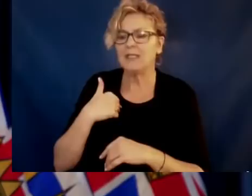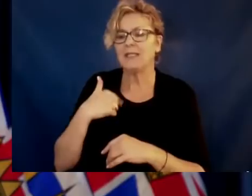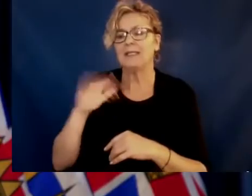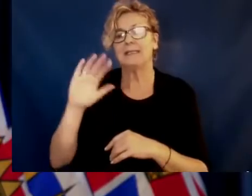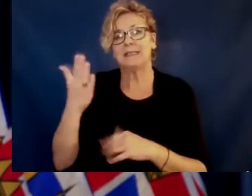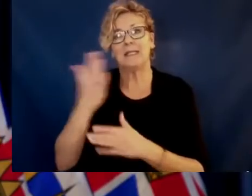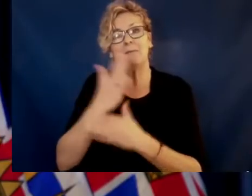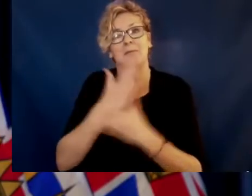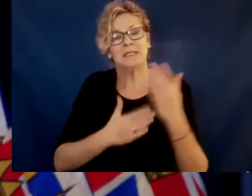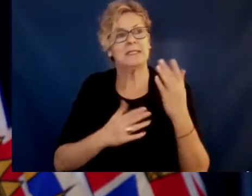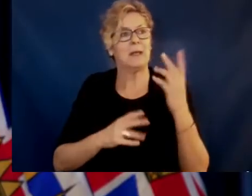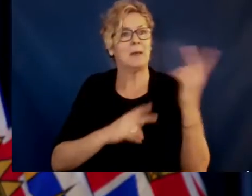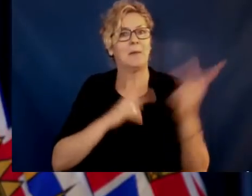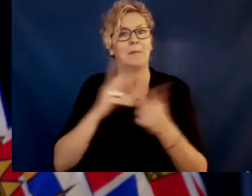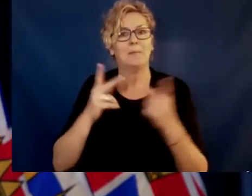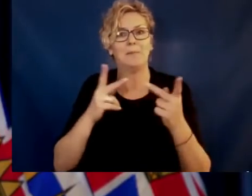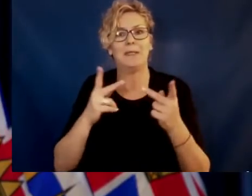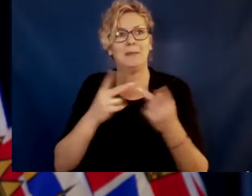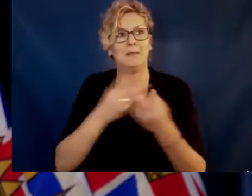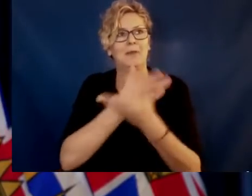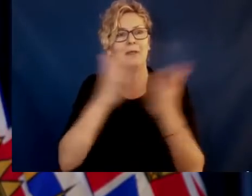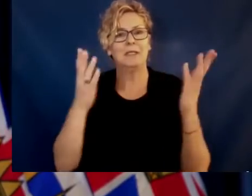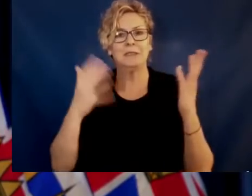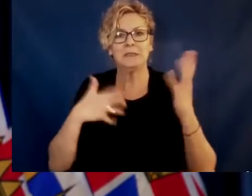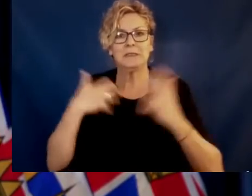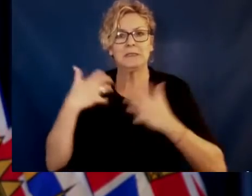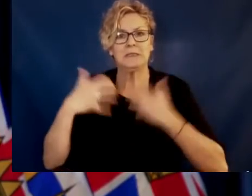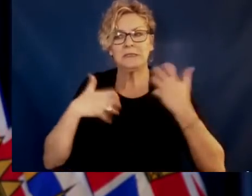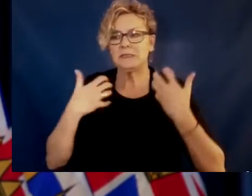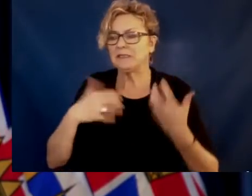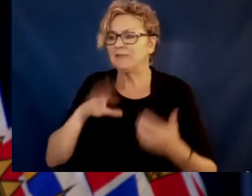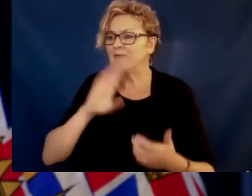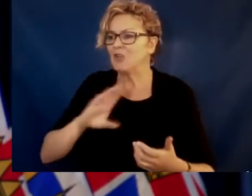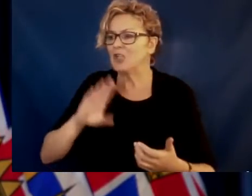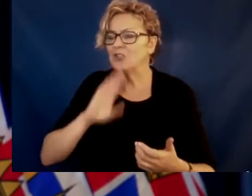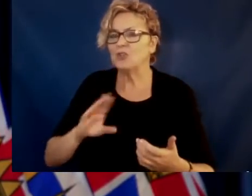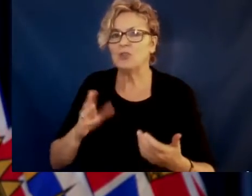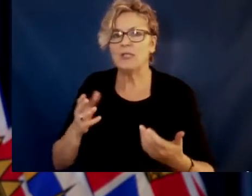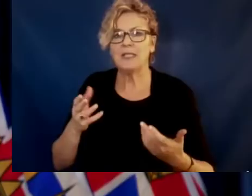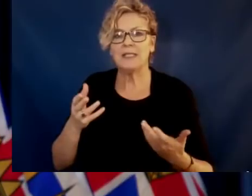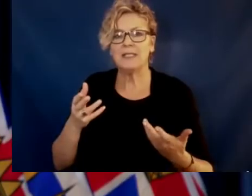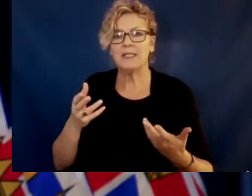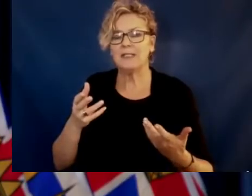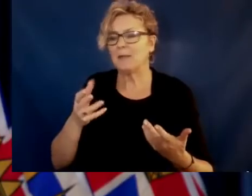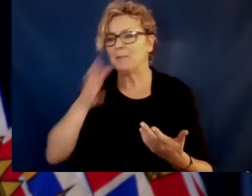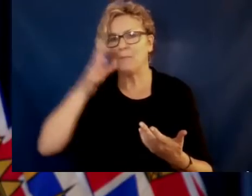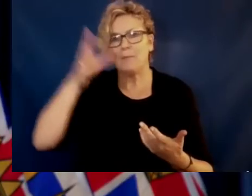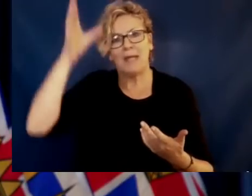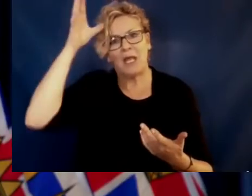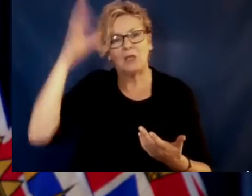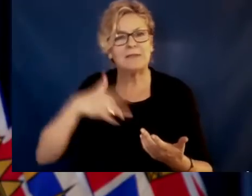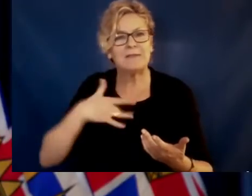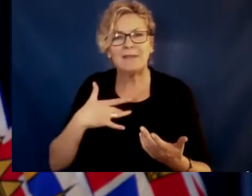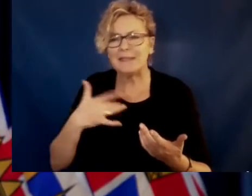to be suggesting there's a deliberate lack of clarity when it comes to keeping this virus out of BC schools